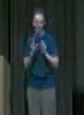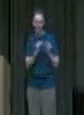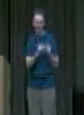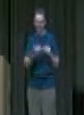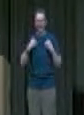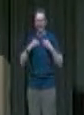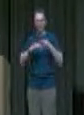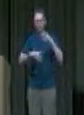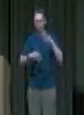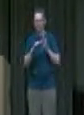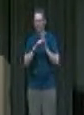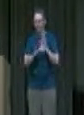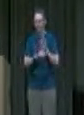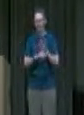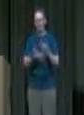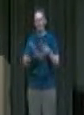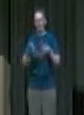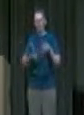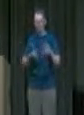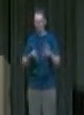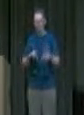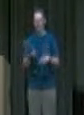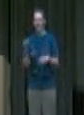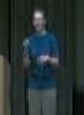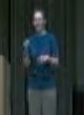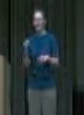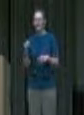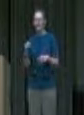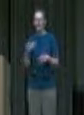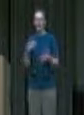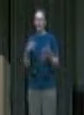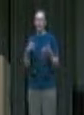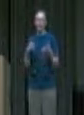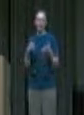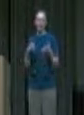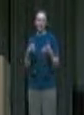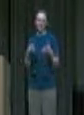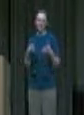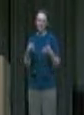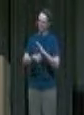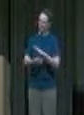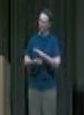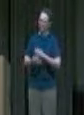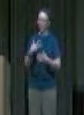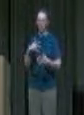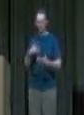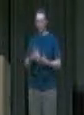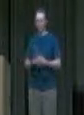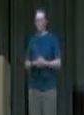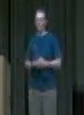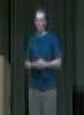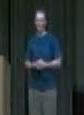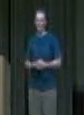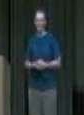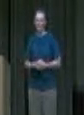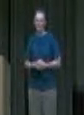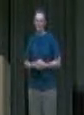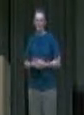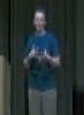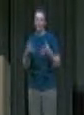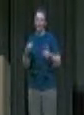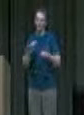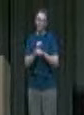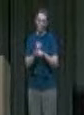list here of folks and uh just want to just want to emphasize that um it takes a lot of work and